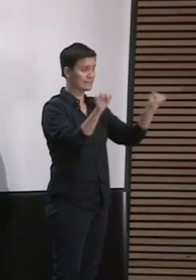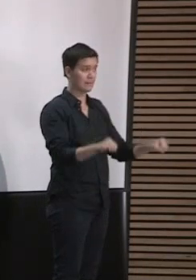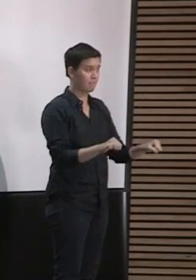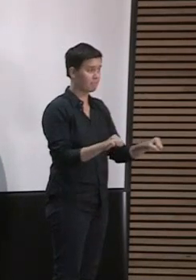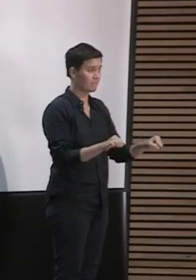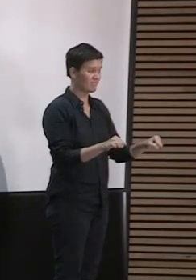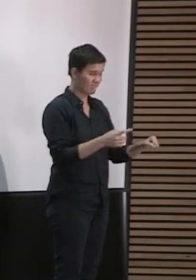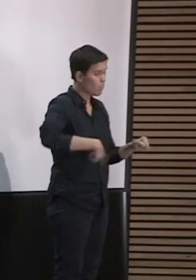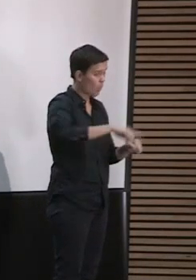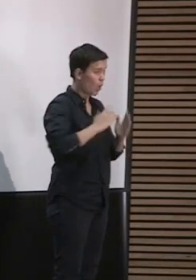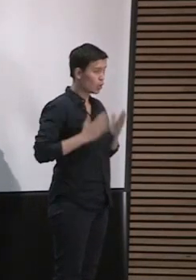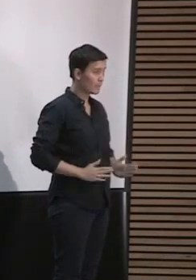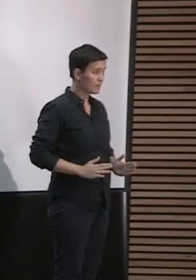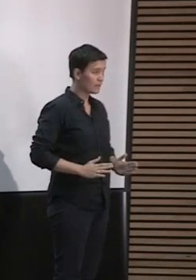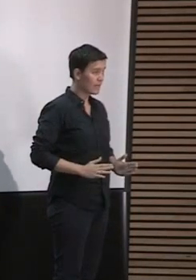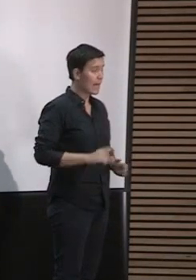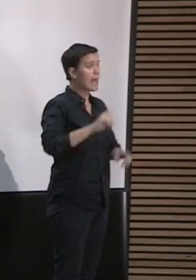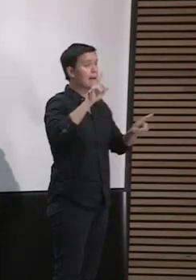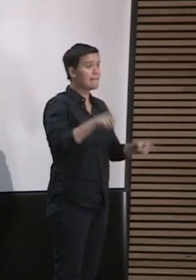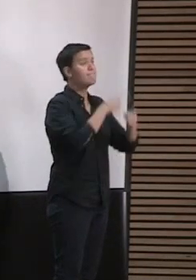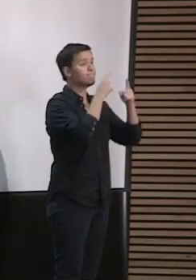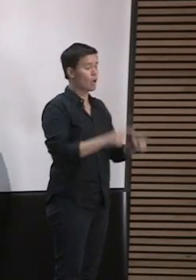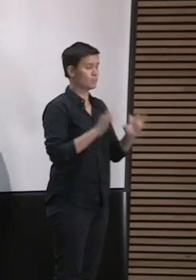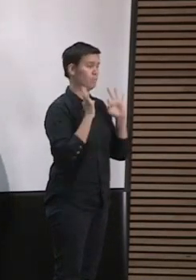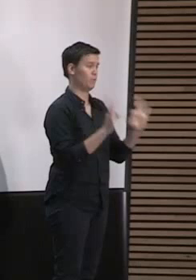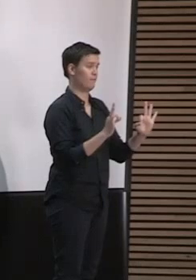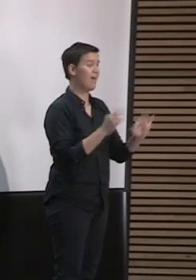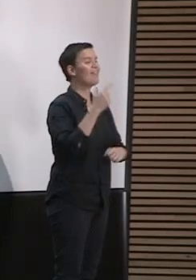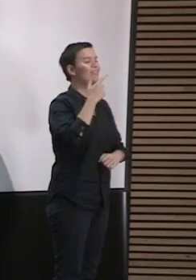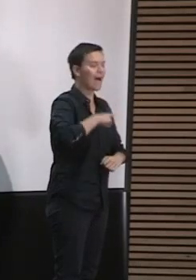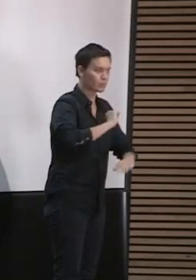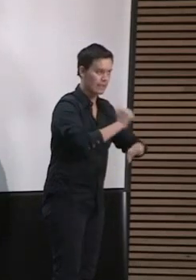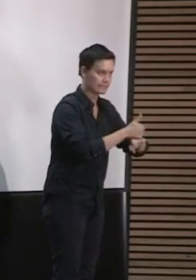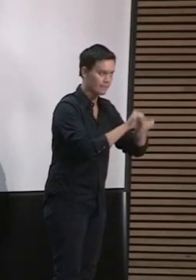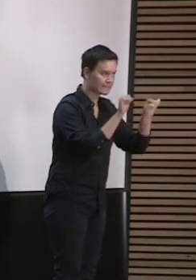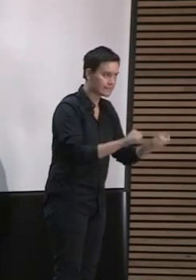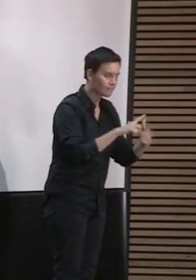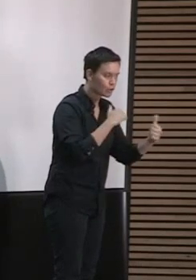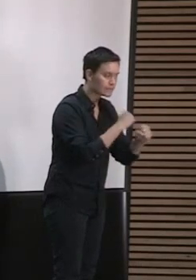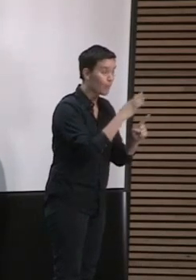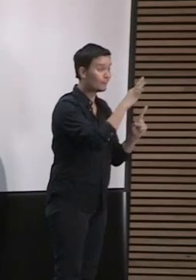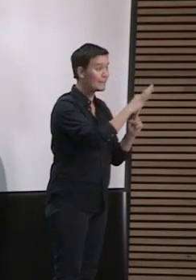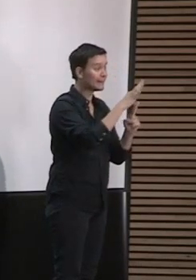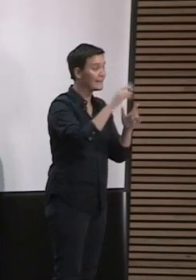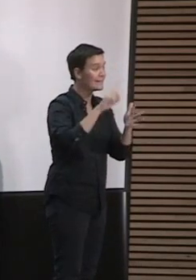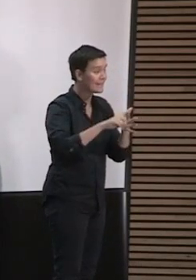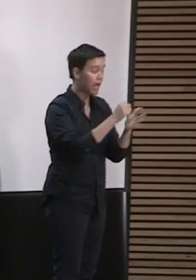that a border system will be absolutely perfect is unrealistic. That is why we